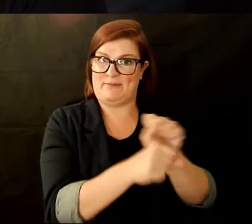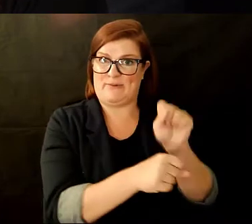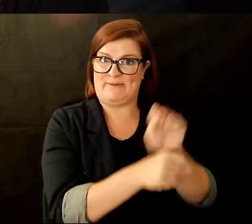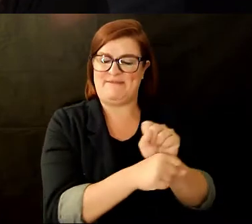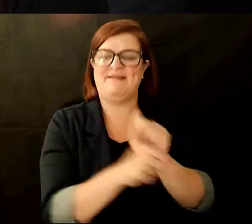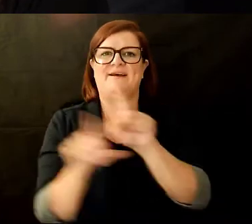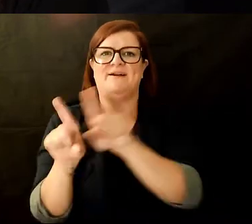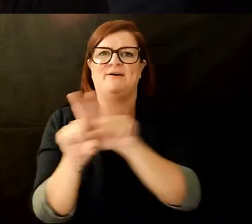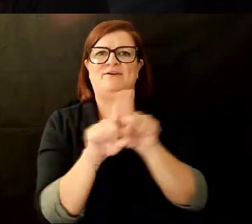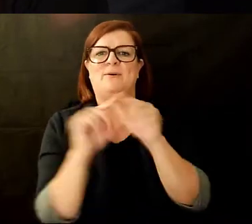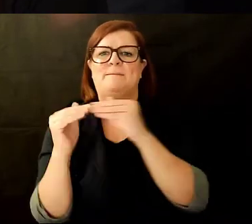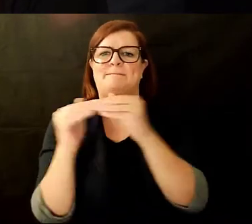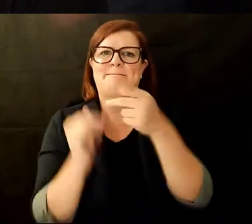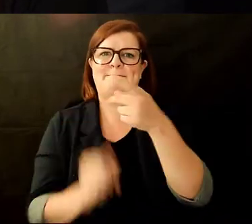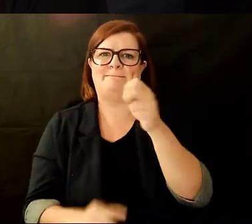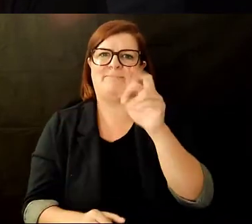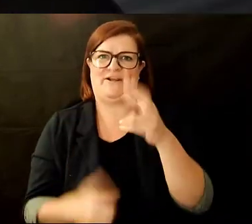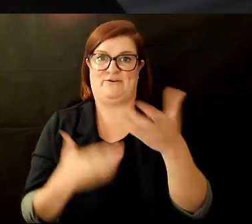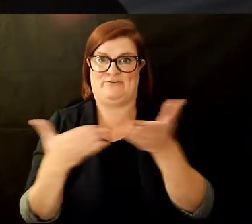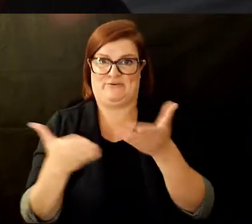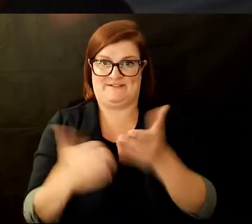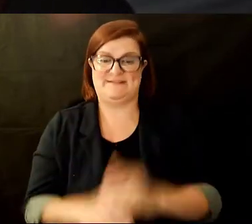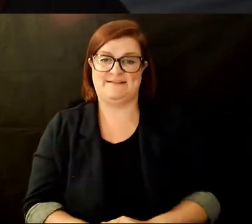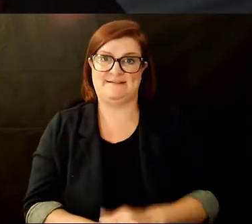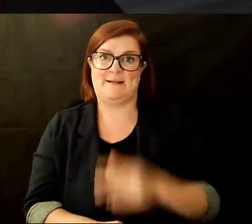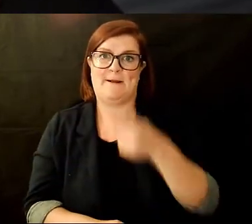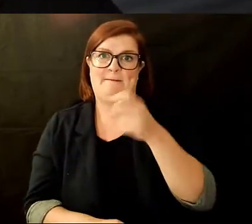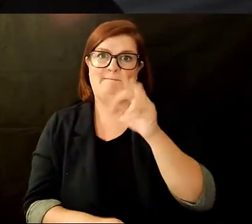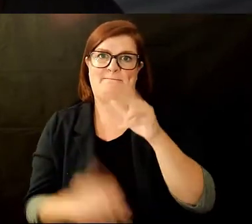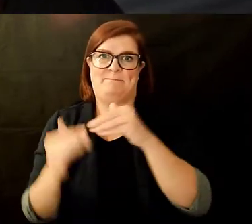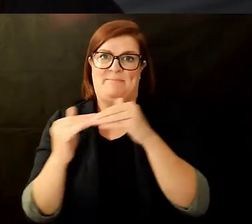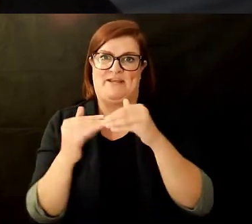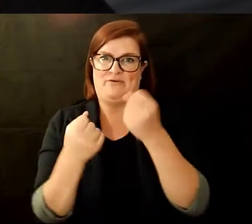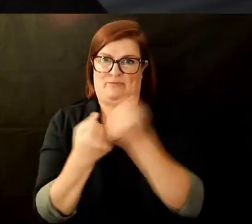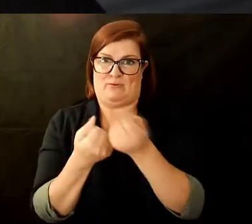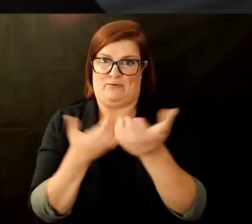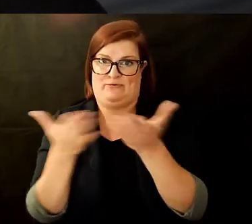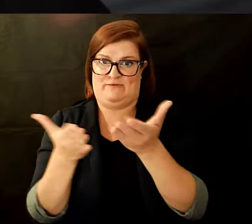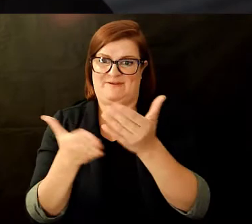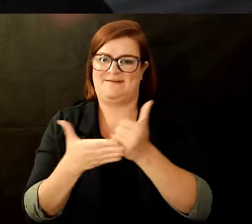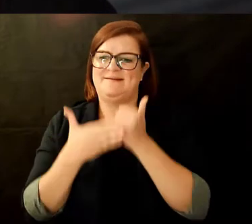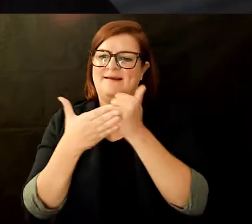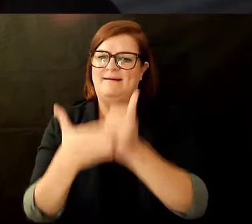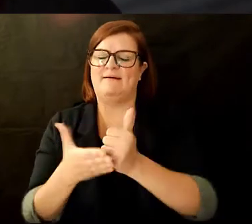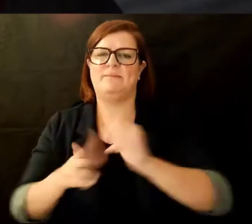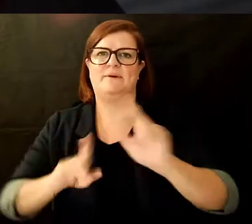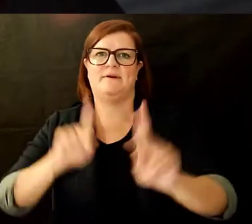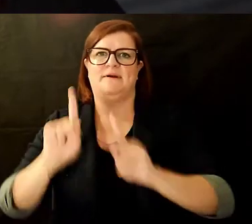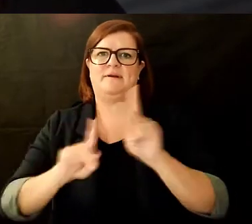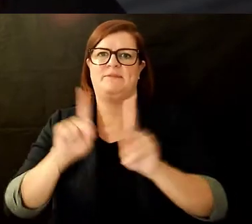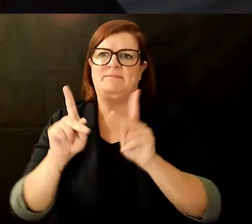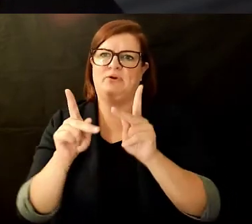and then also our peer services. Peer support services here at 2Succeed help people